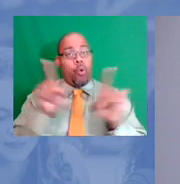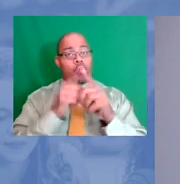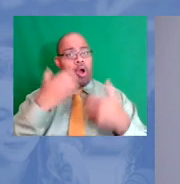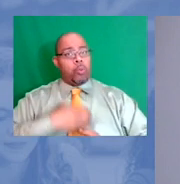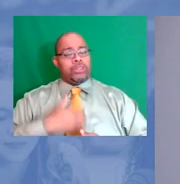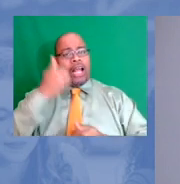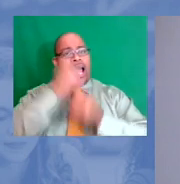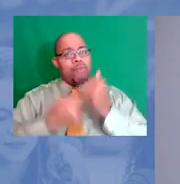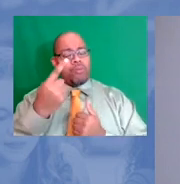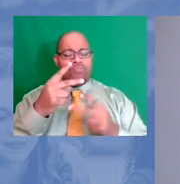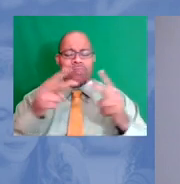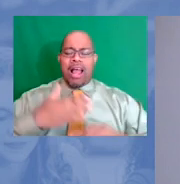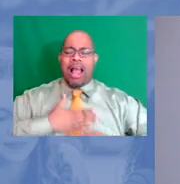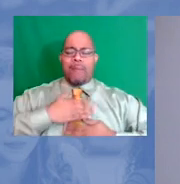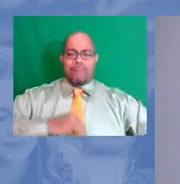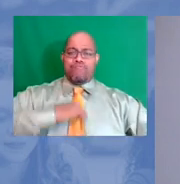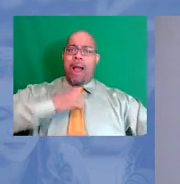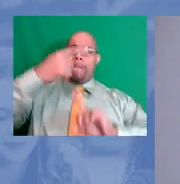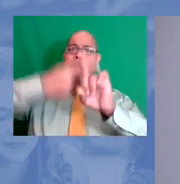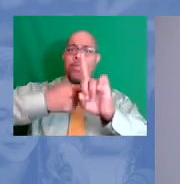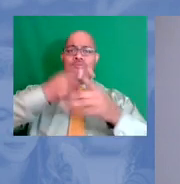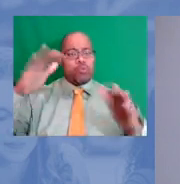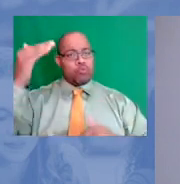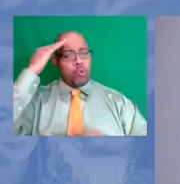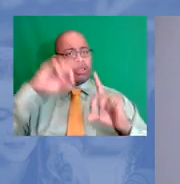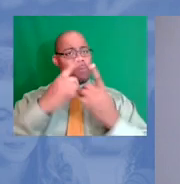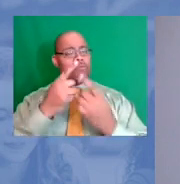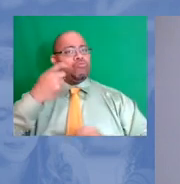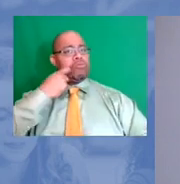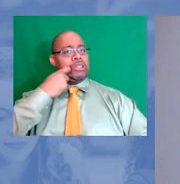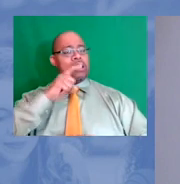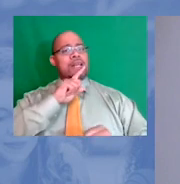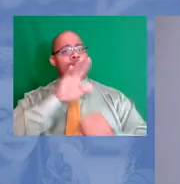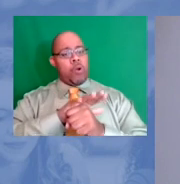PRIDE MONTH AS YOU KNOW THE DEPARTMENT RECENTLY CONFIRMED THAT TITLE IX PROTECTS STUDENTS